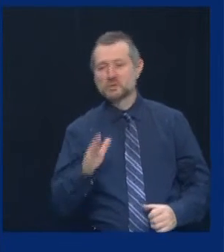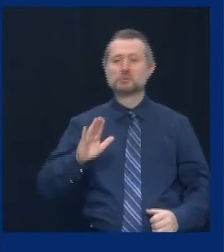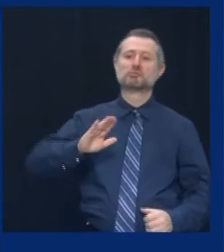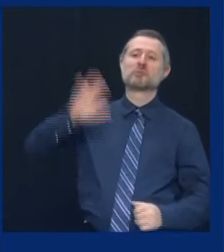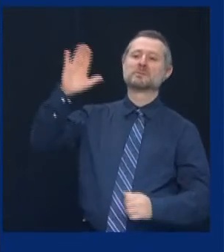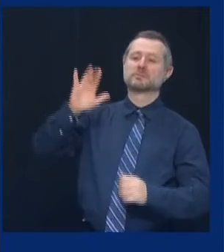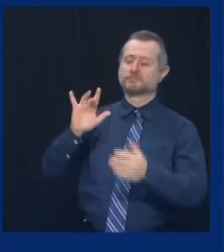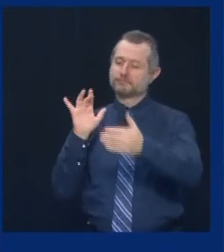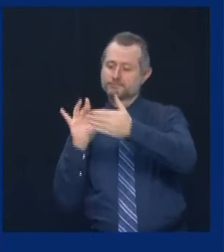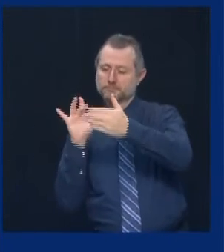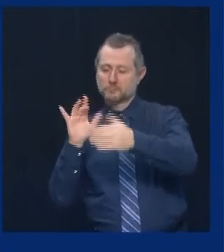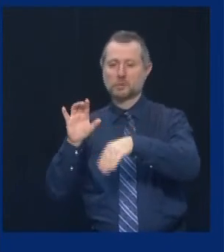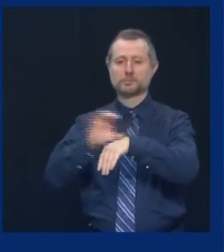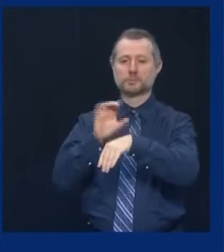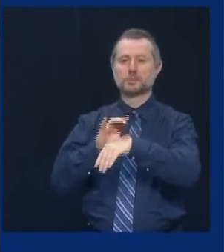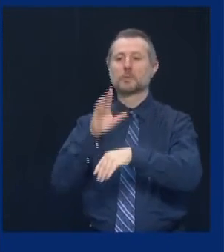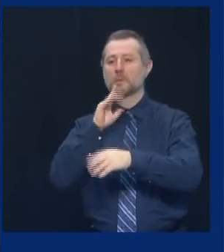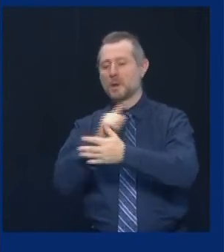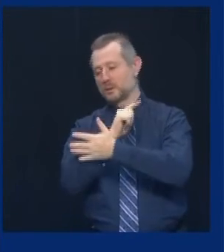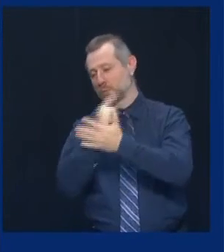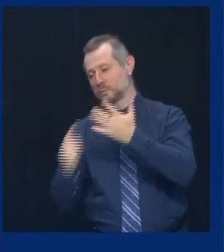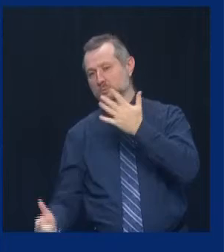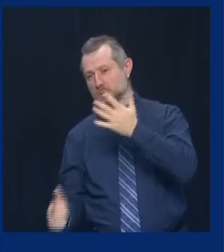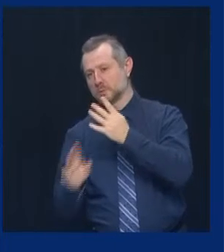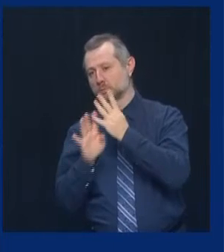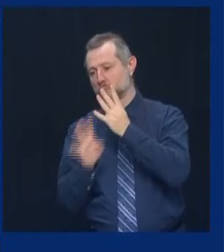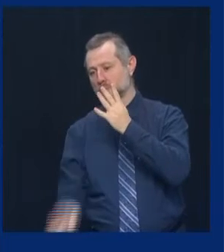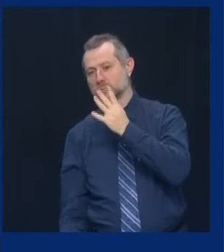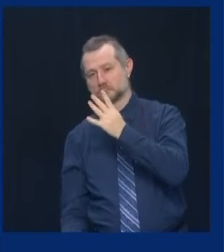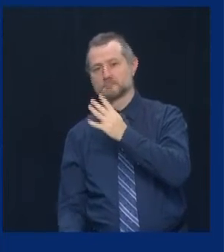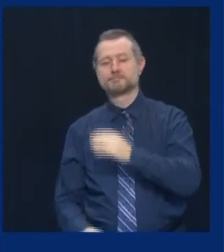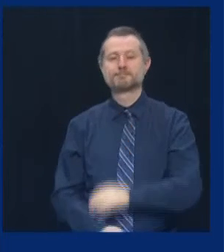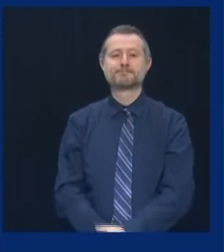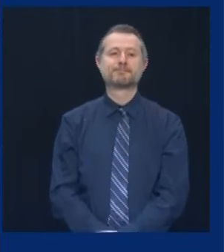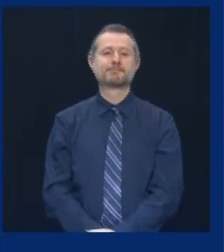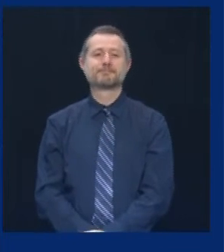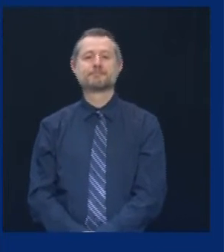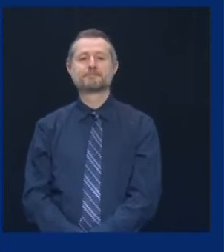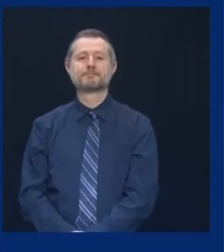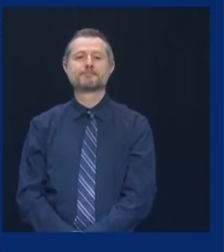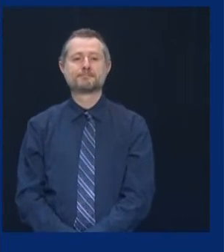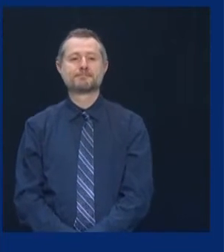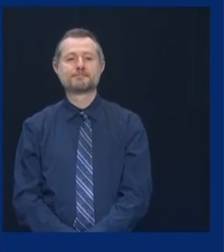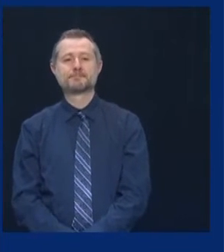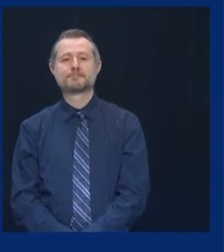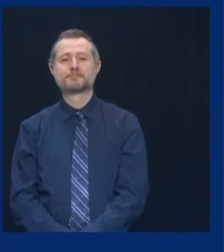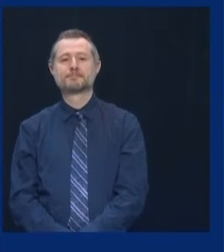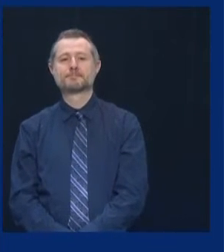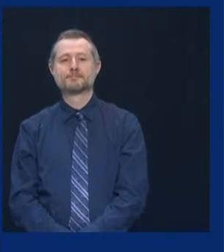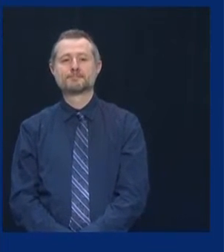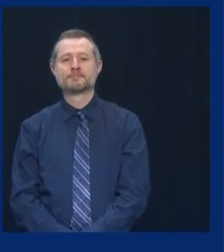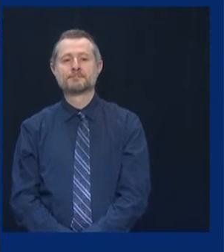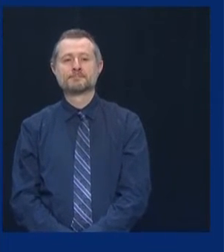QUESTIONS? THANK YOU, GOVERNOR F YOU WITH LIKE TO ASK A QUESTION,